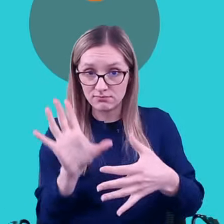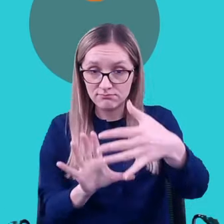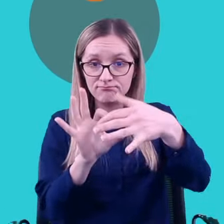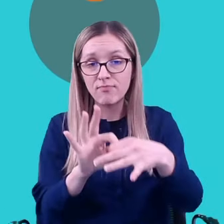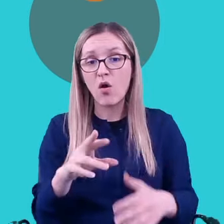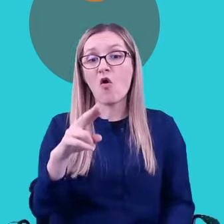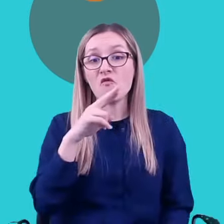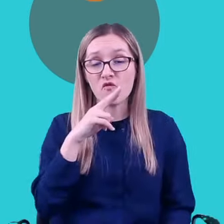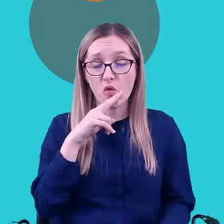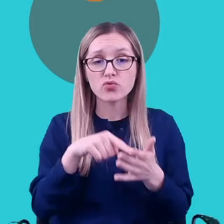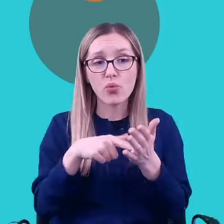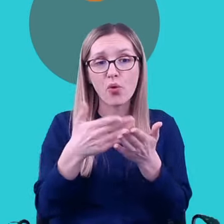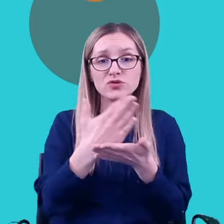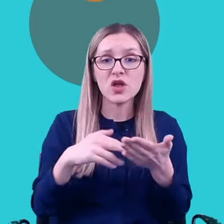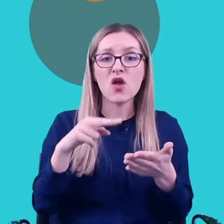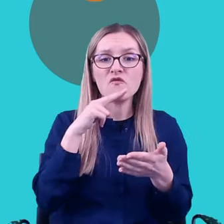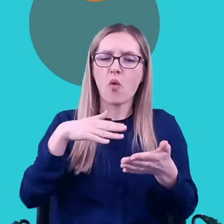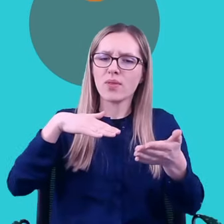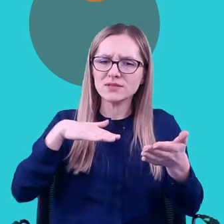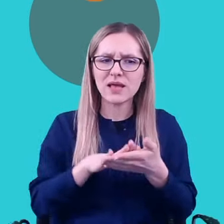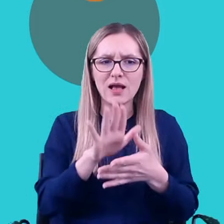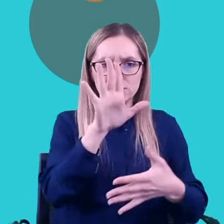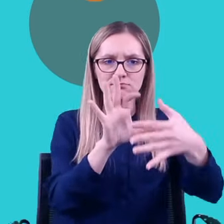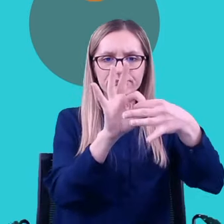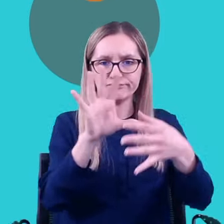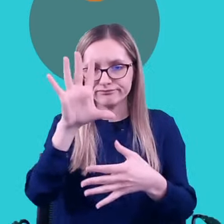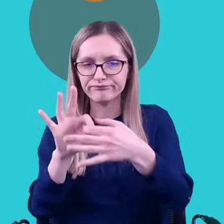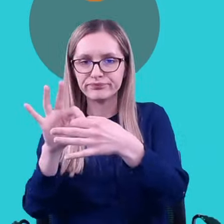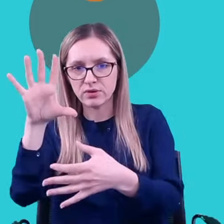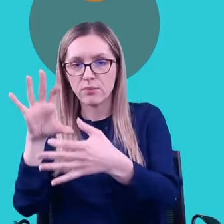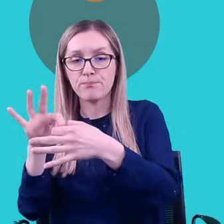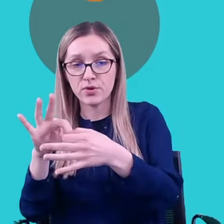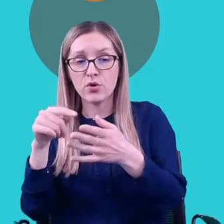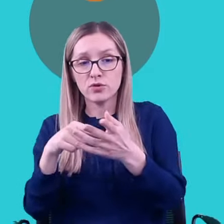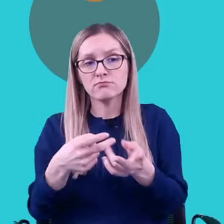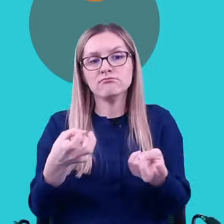water molecules will start to stick to these offshoots and thus become negatively charged.